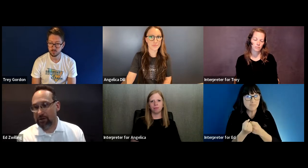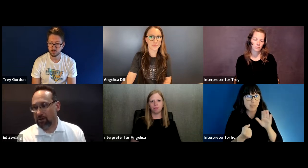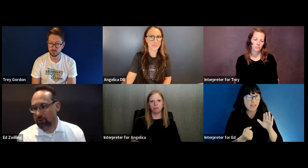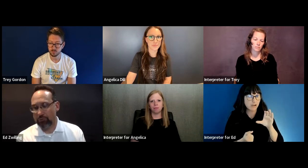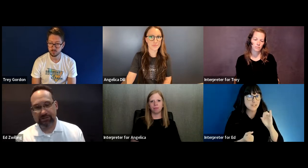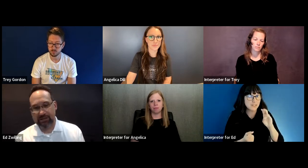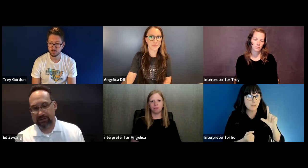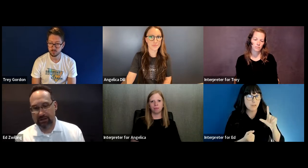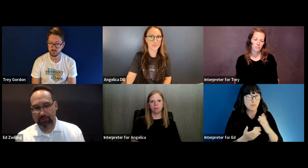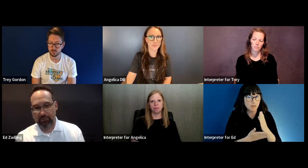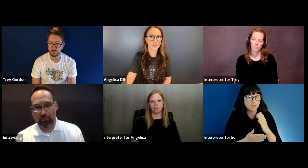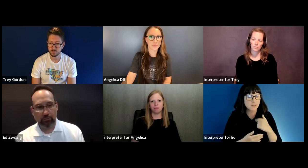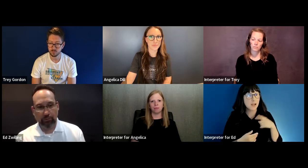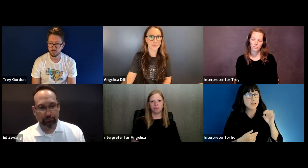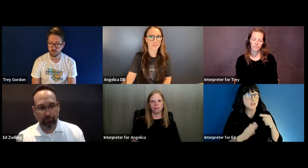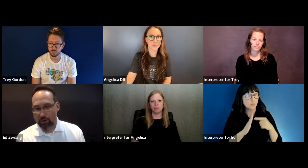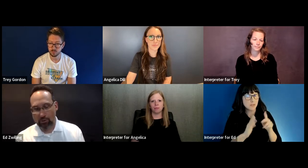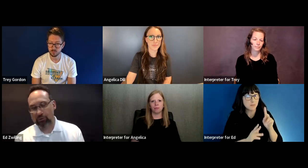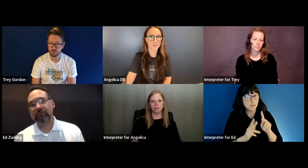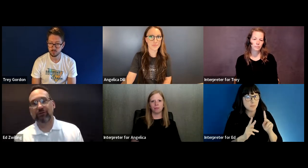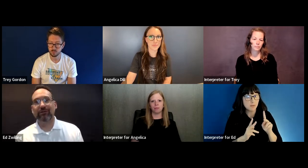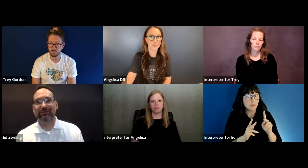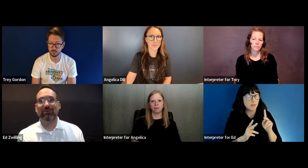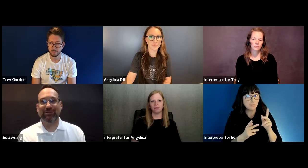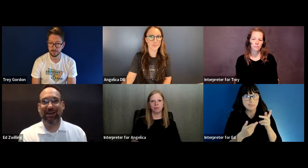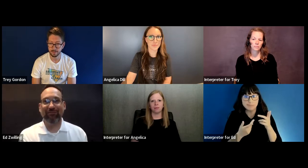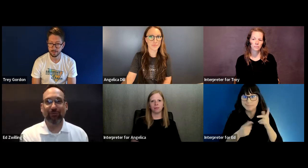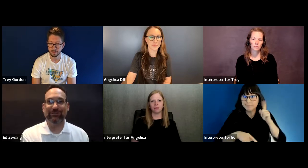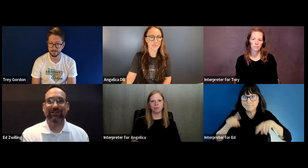uh represented people with a whole host of different disabilities i have represented